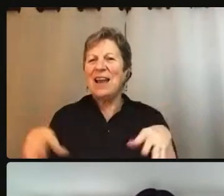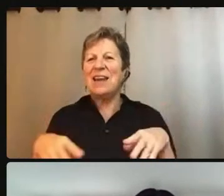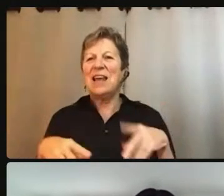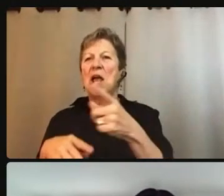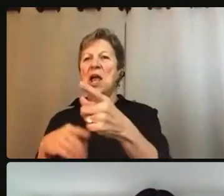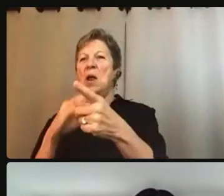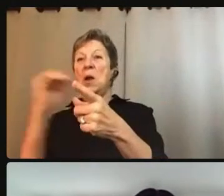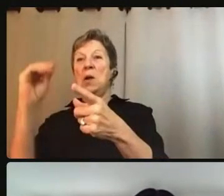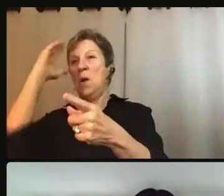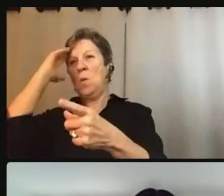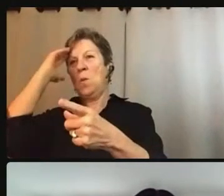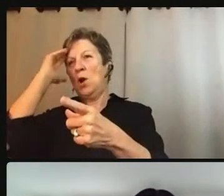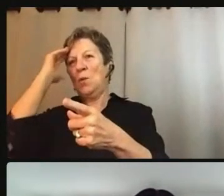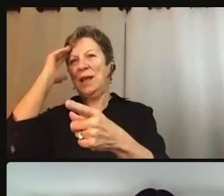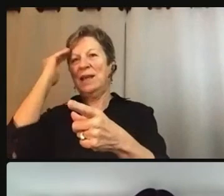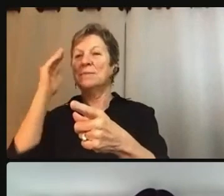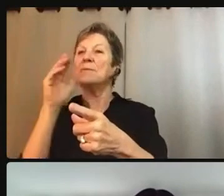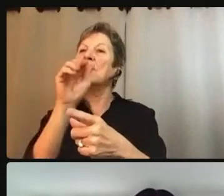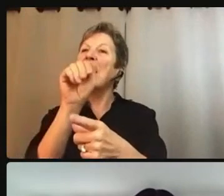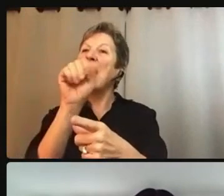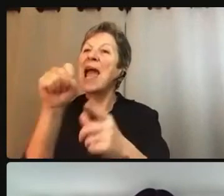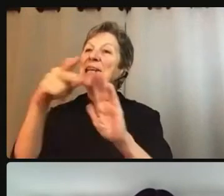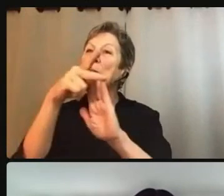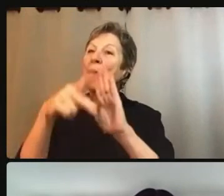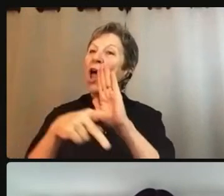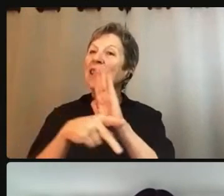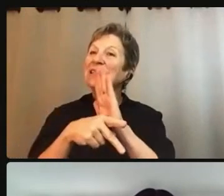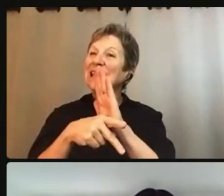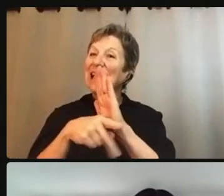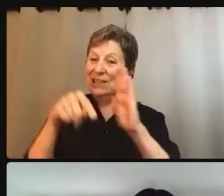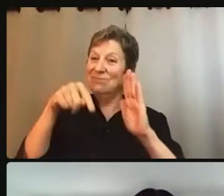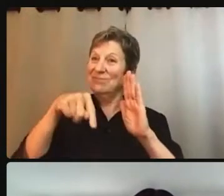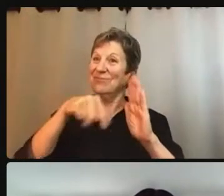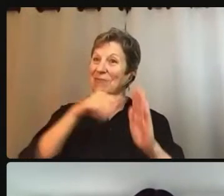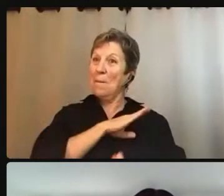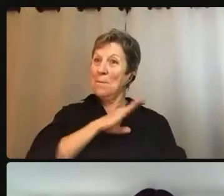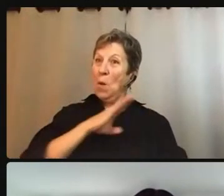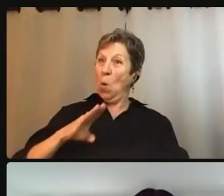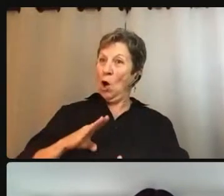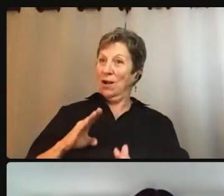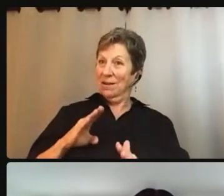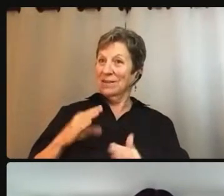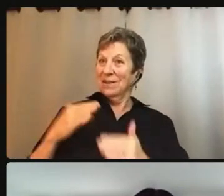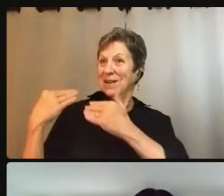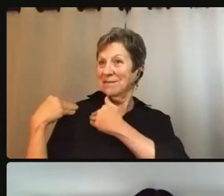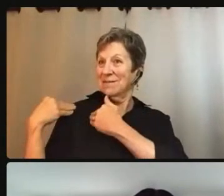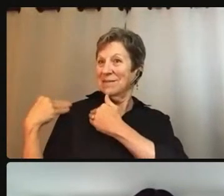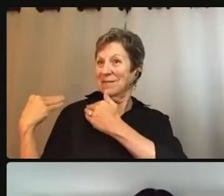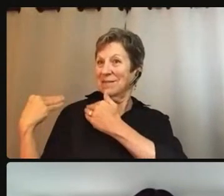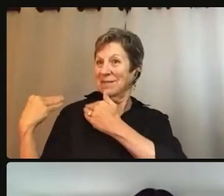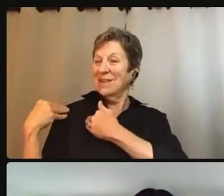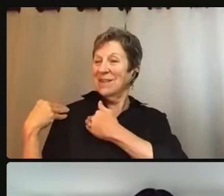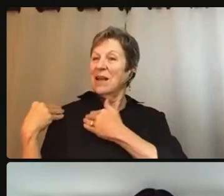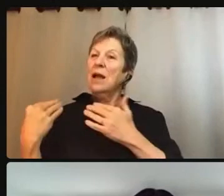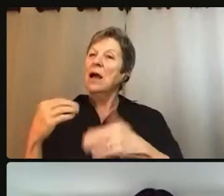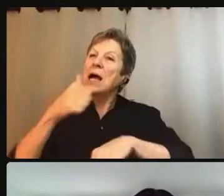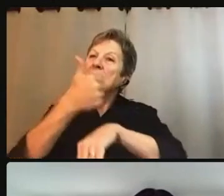IT'S NOT VERY WIDE END AND NO